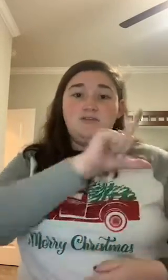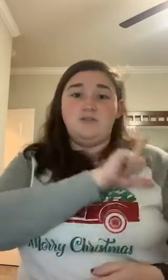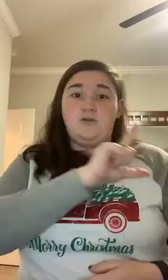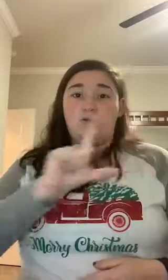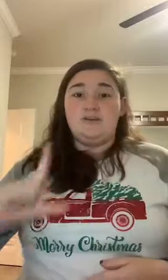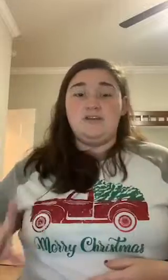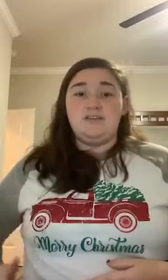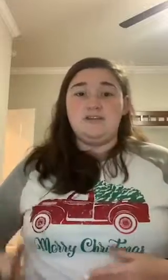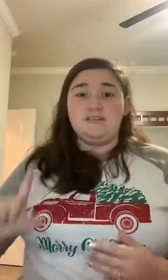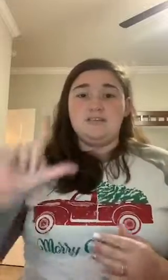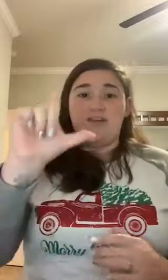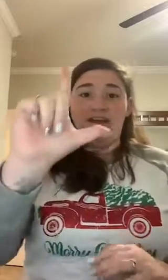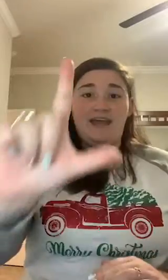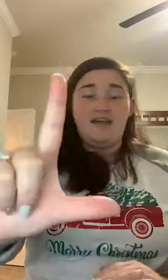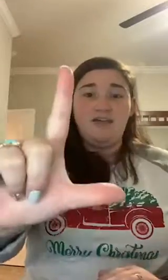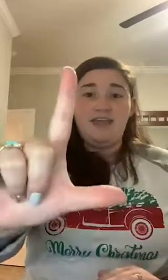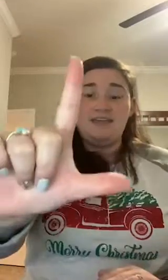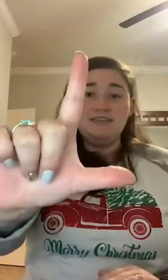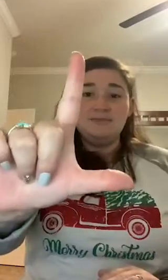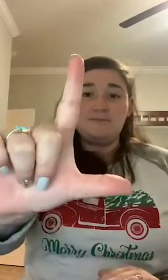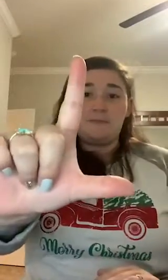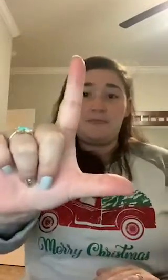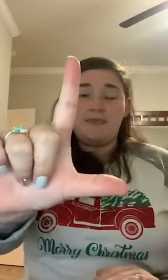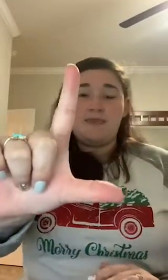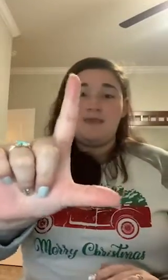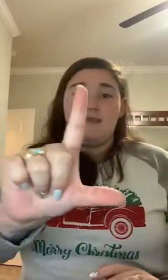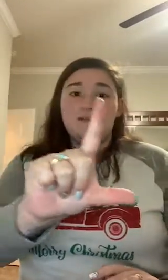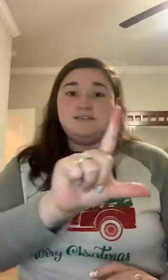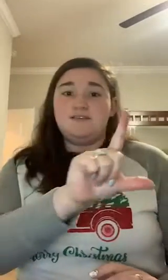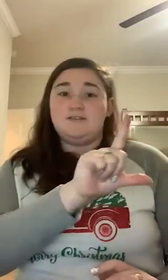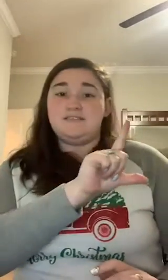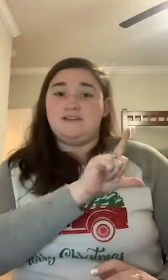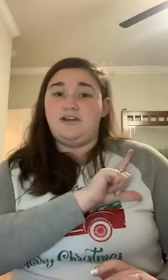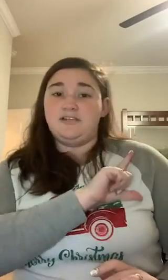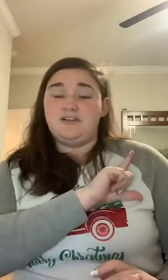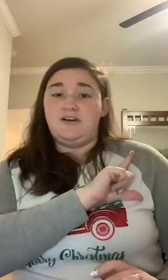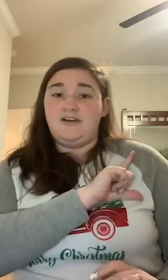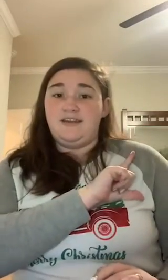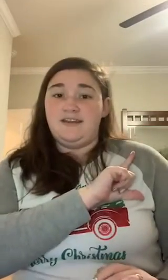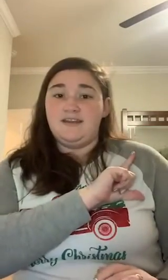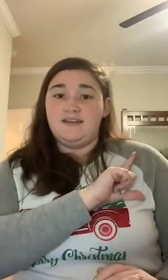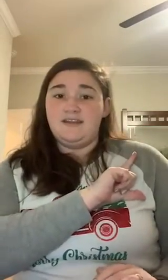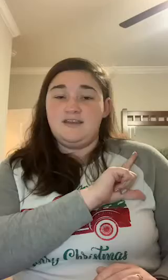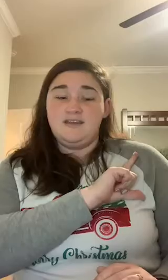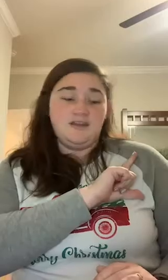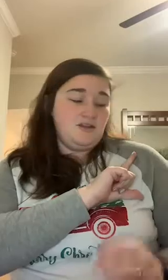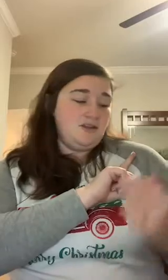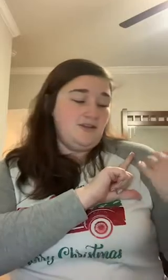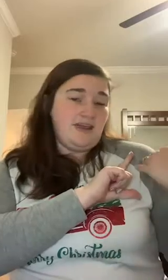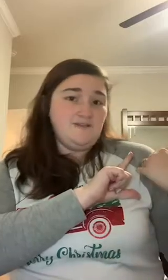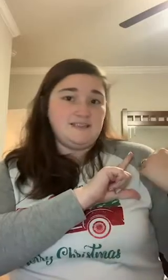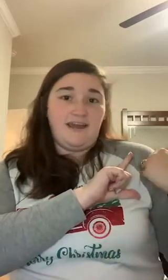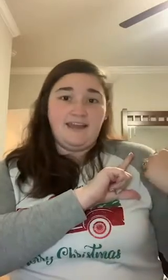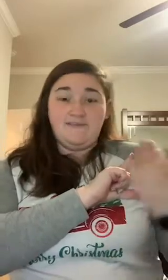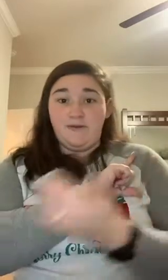Lord, so you've got an L hand it's going to start on your left side if you're right